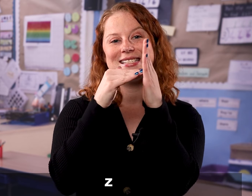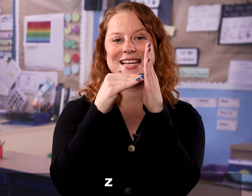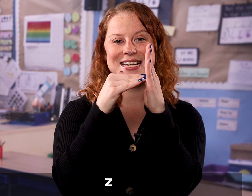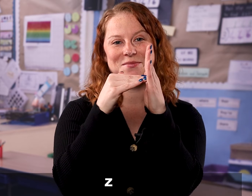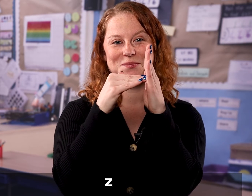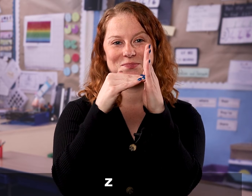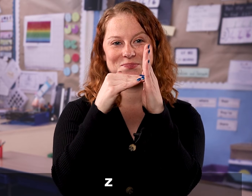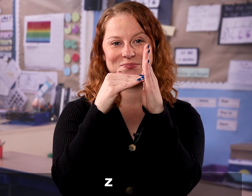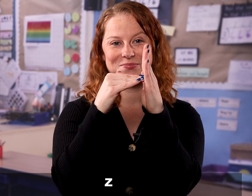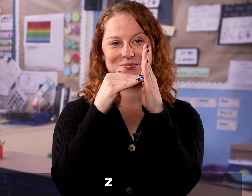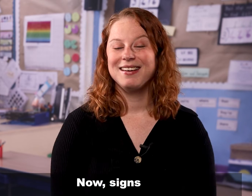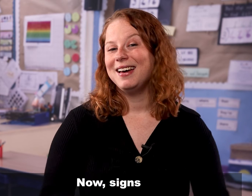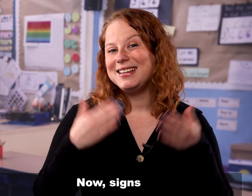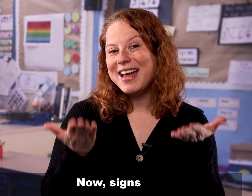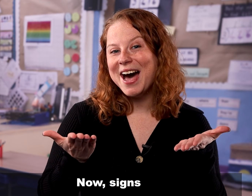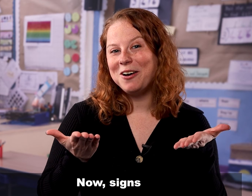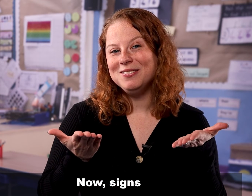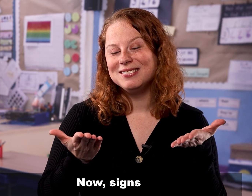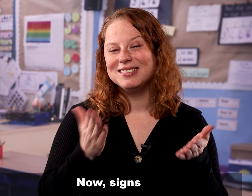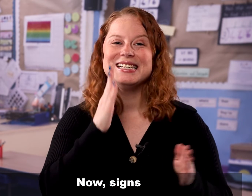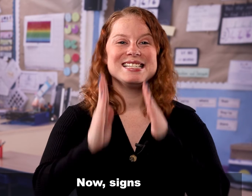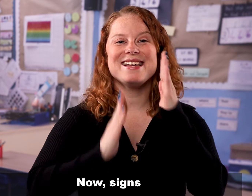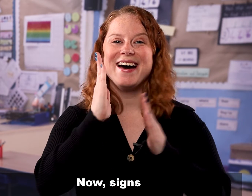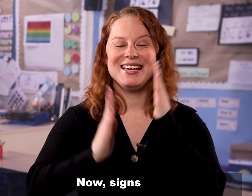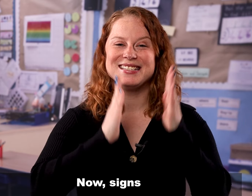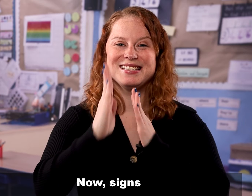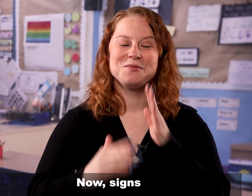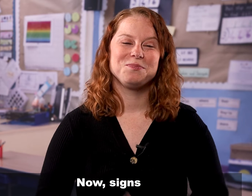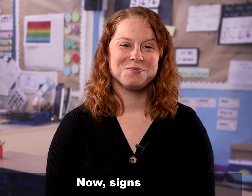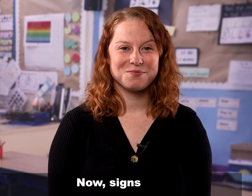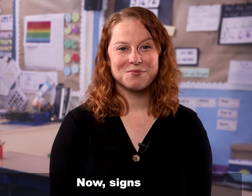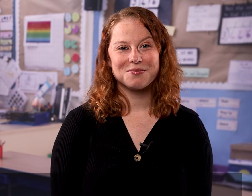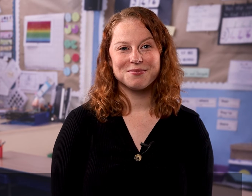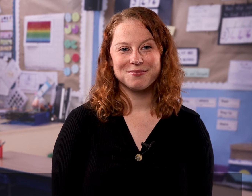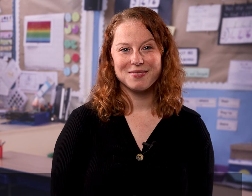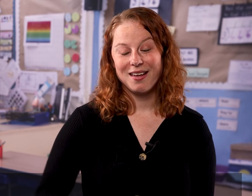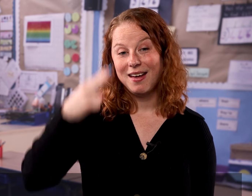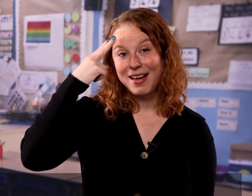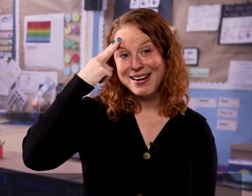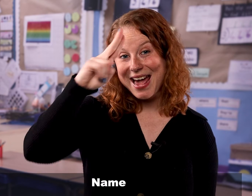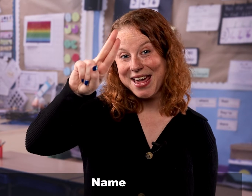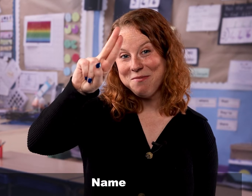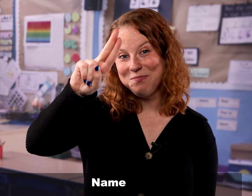Z Now signs: Name Name